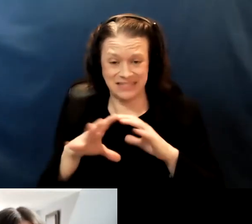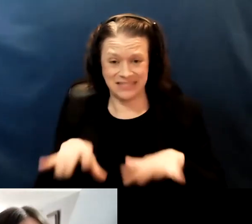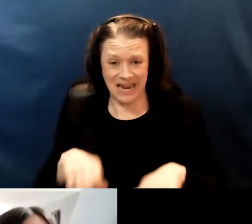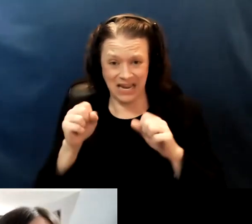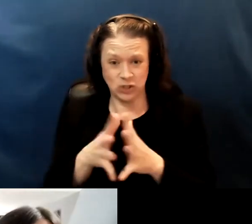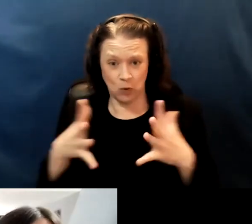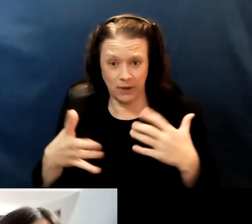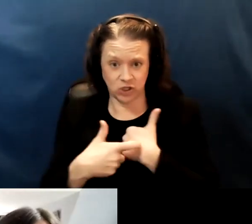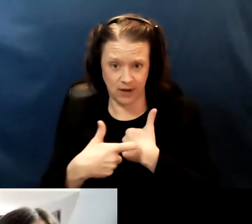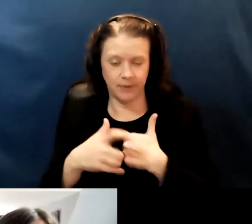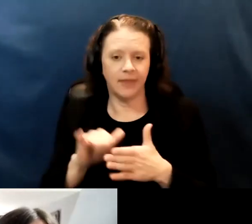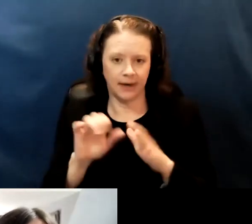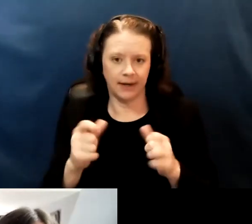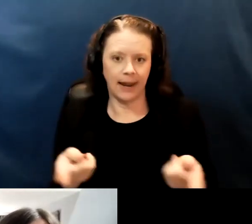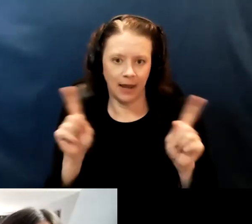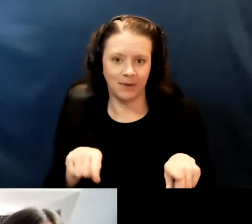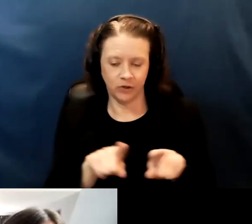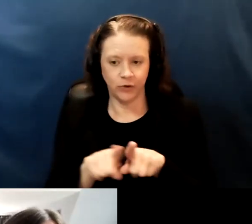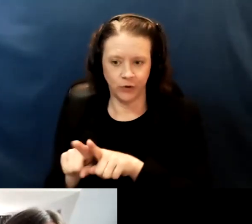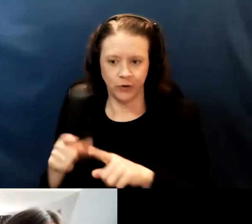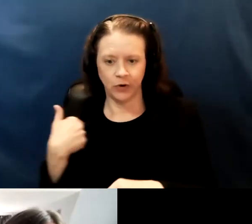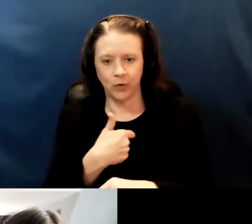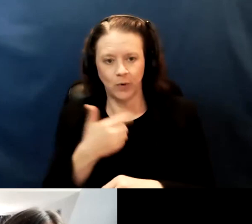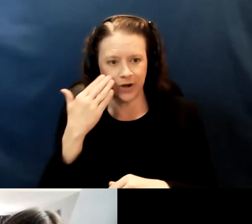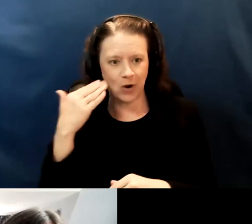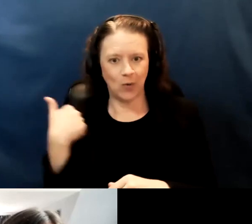That can happen too. And so we know we're already doing that as